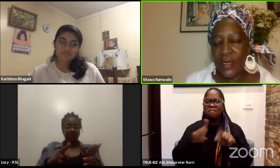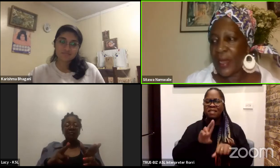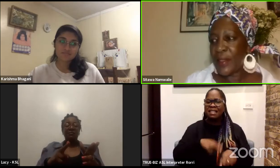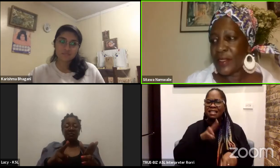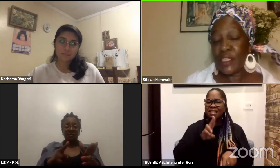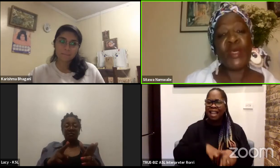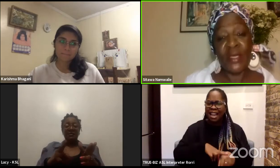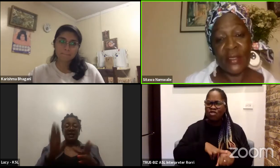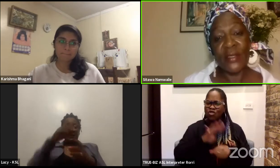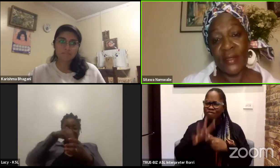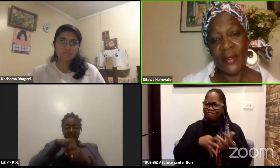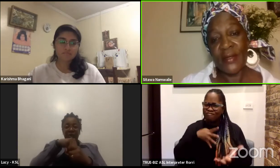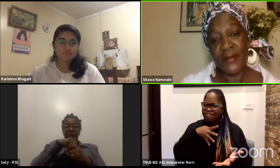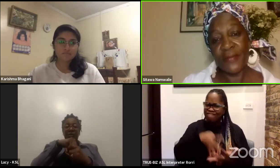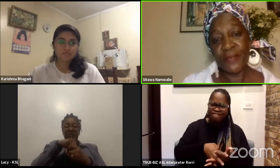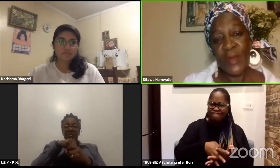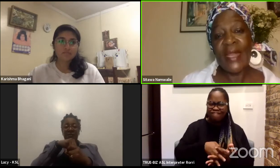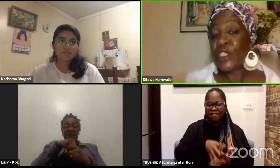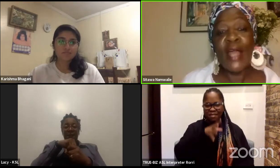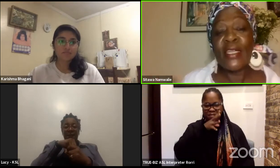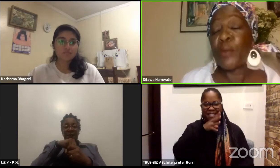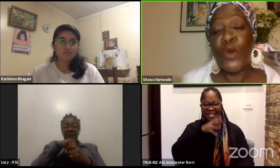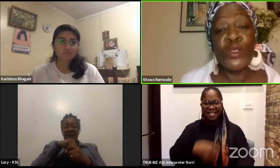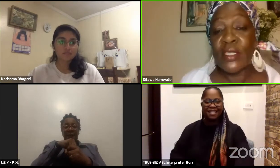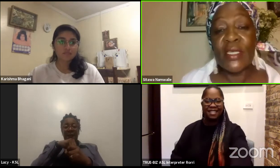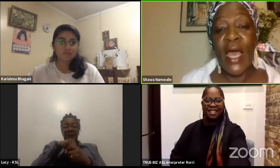and that speaks and it's a process.